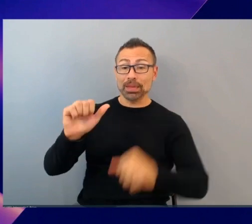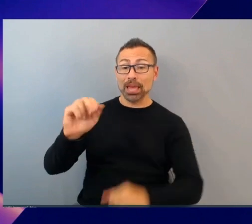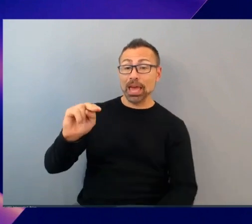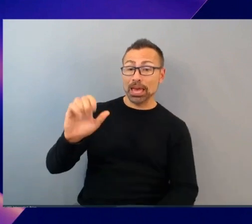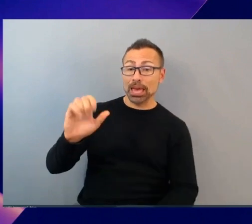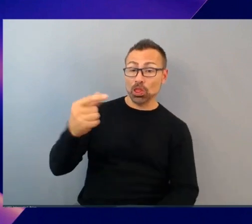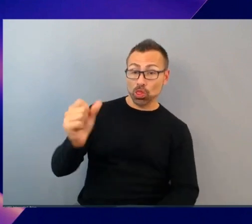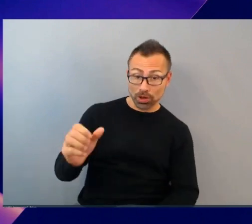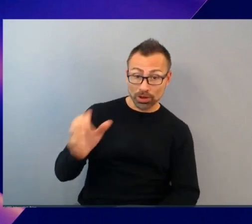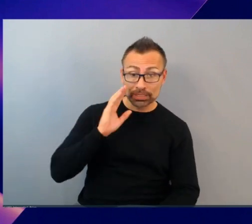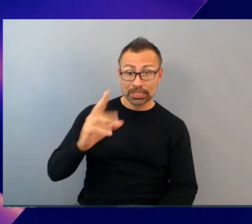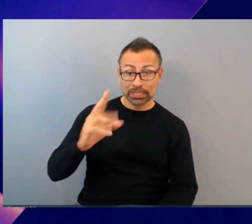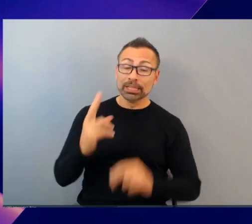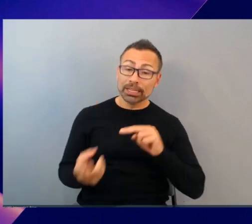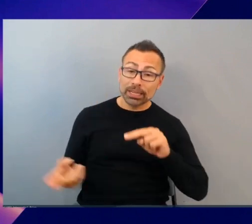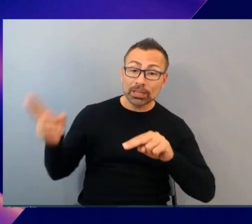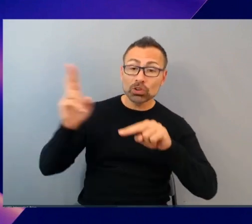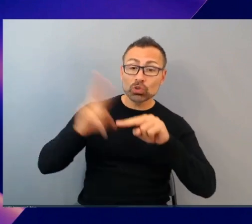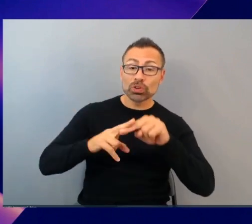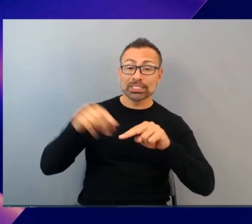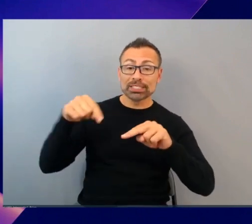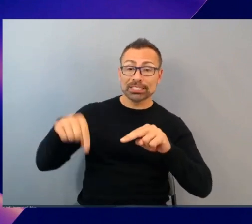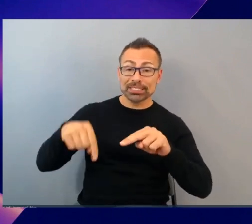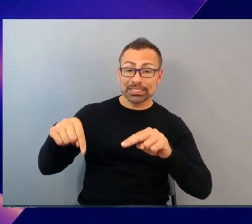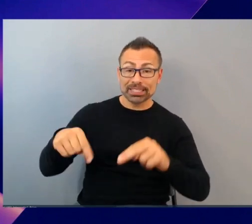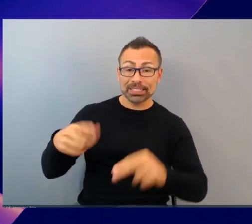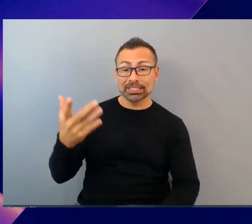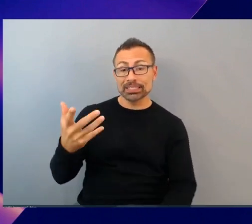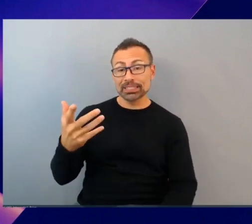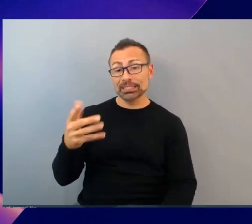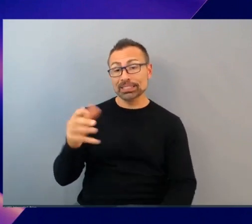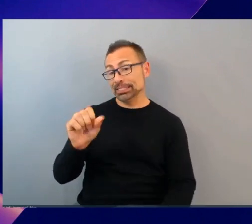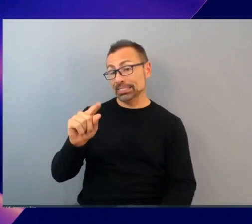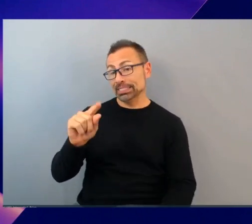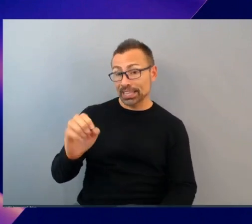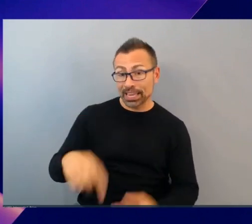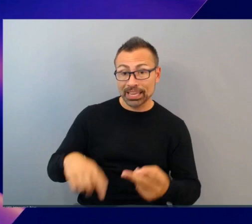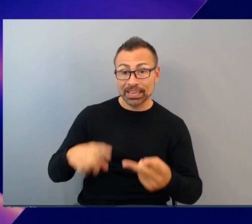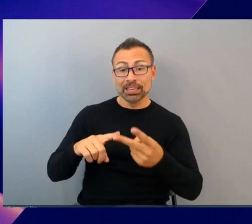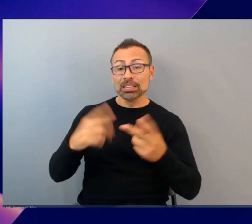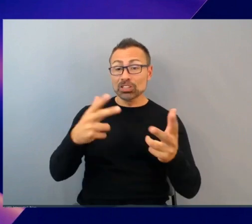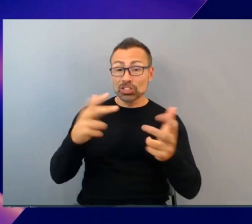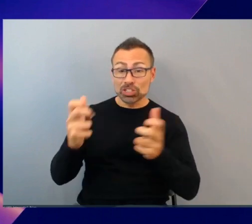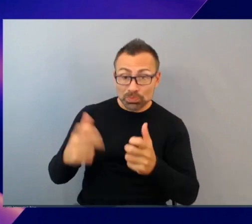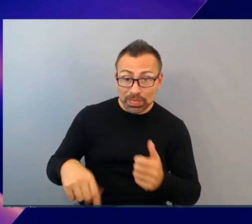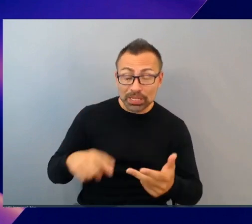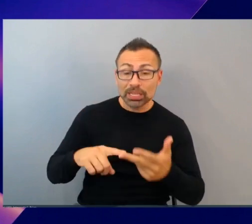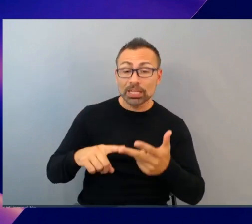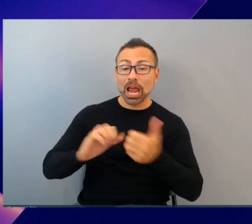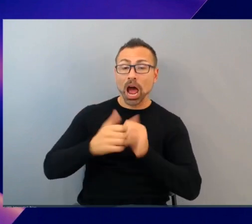it increases the speed, it increases the pace at which they can do innovation. It's not just about,